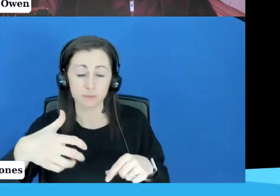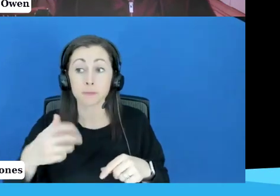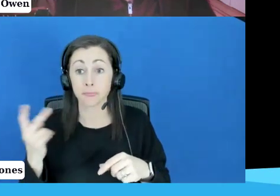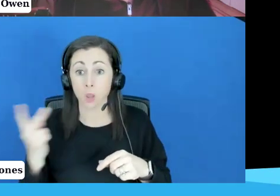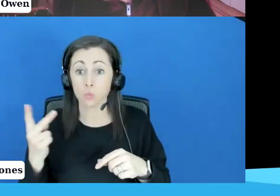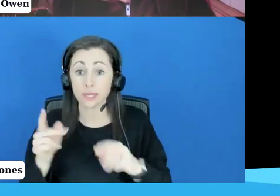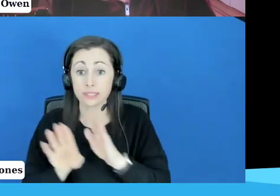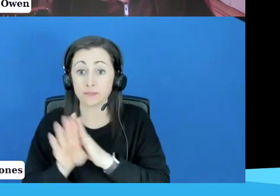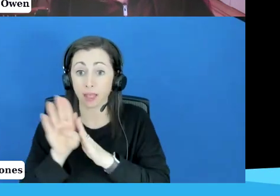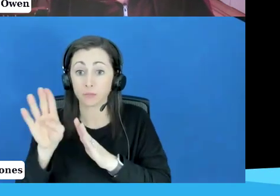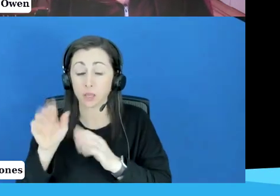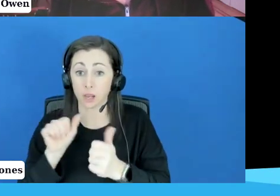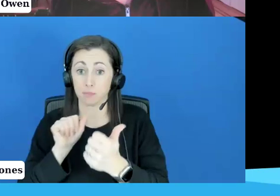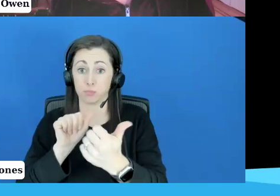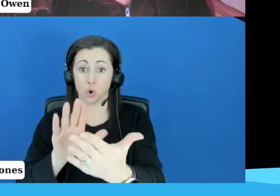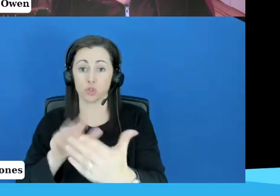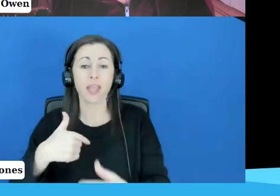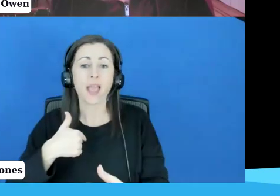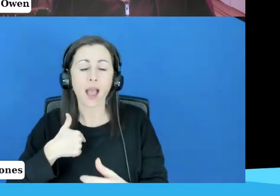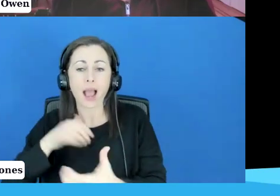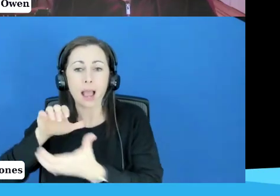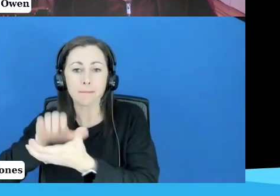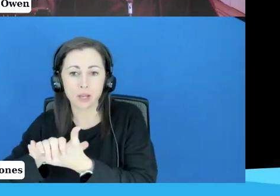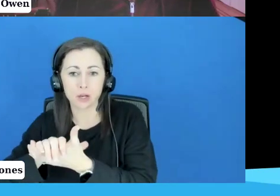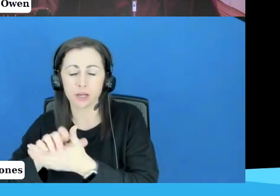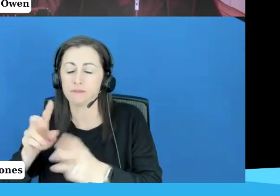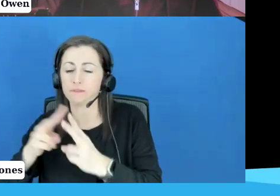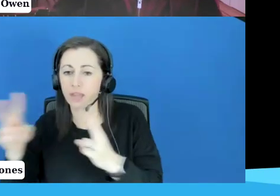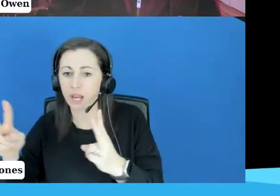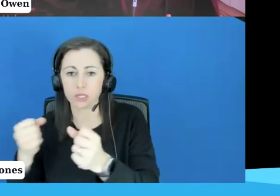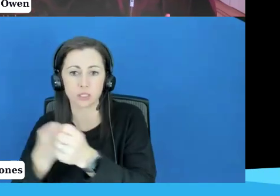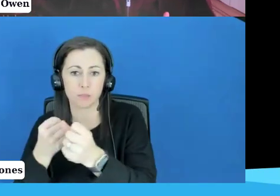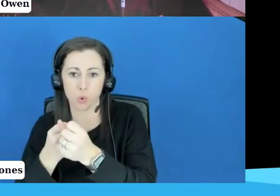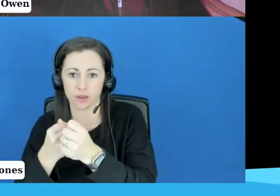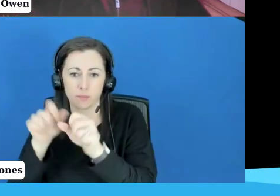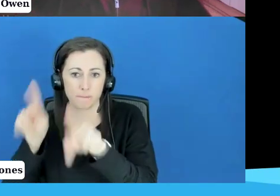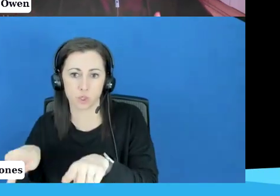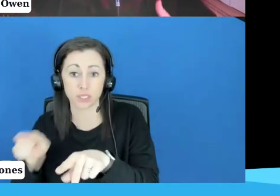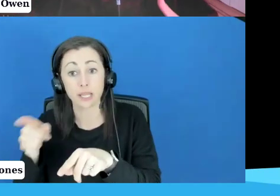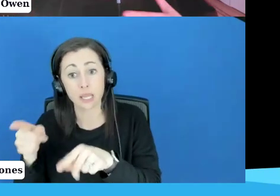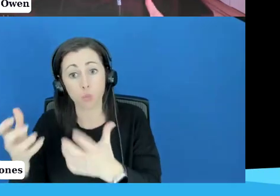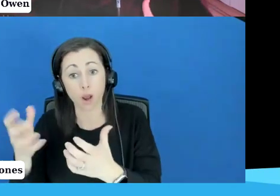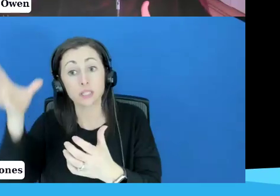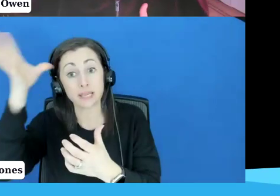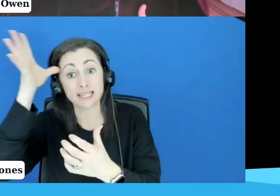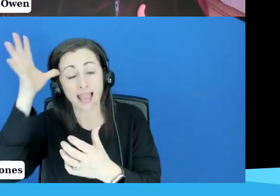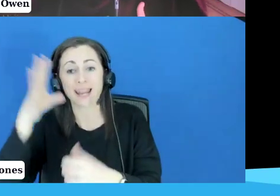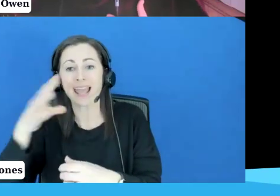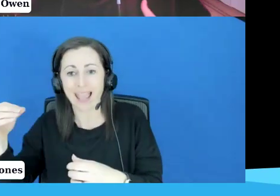I married a super supportive guy that wanted not only be a dad, but he wanted to be my husband. And so he would bring me the baby, right?